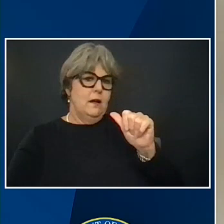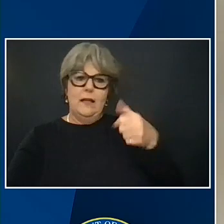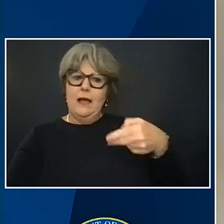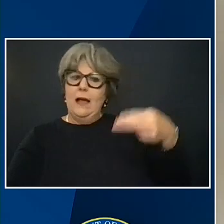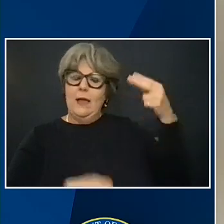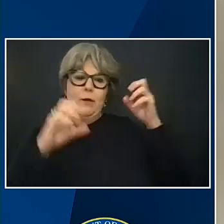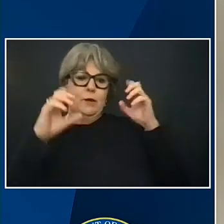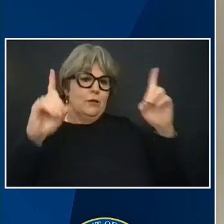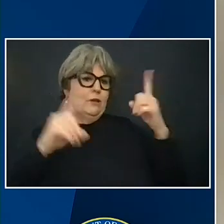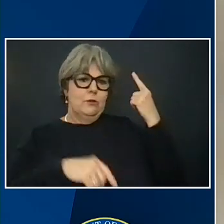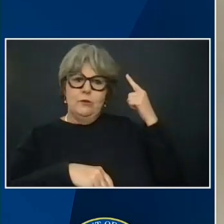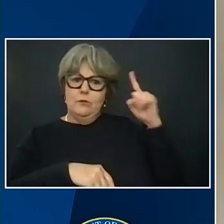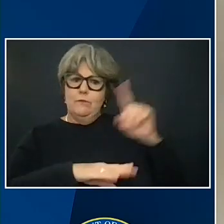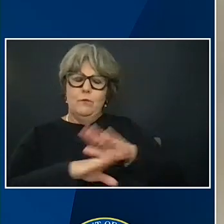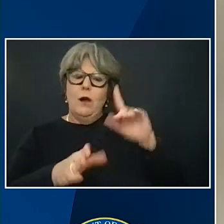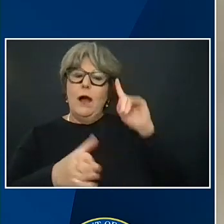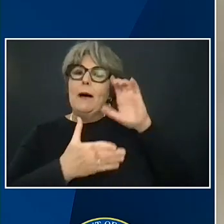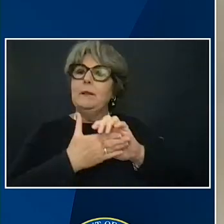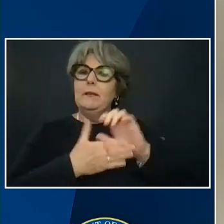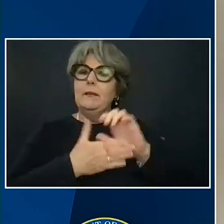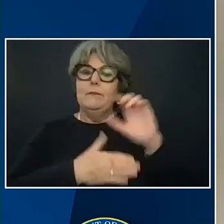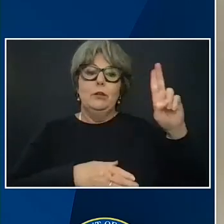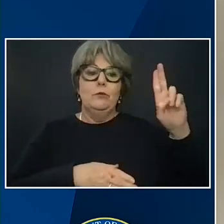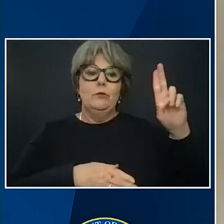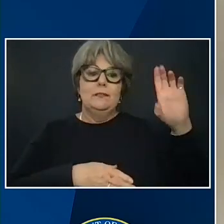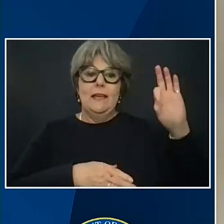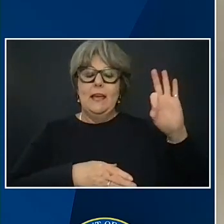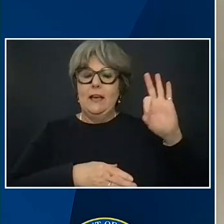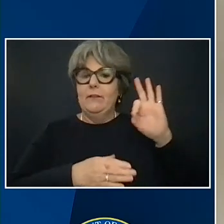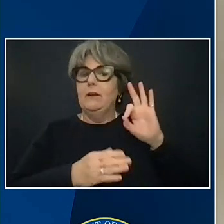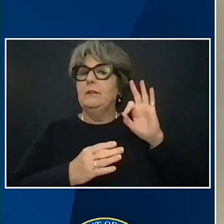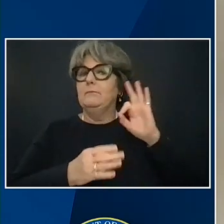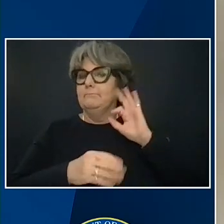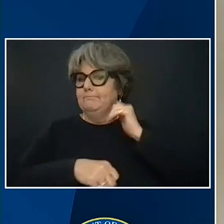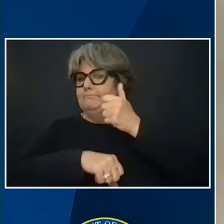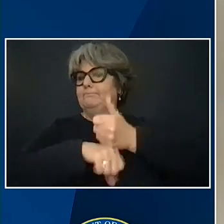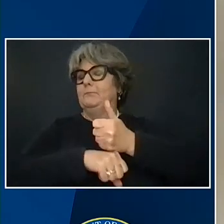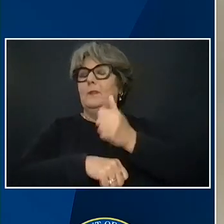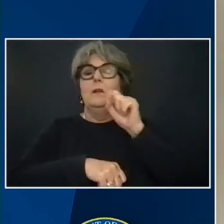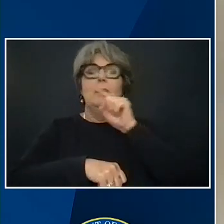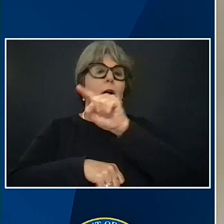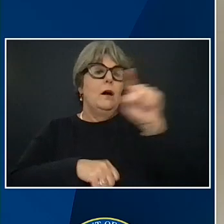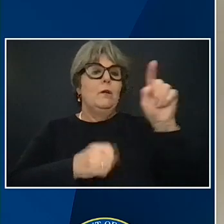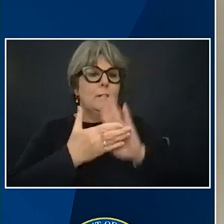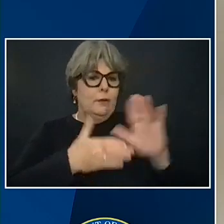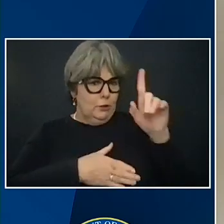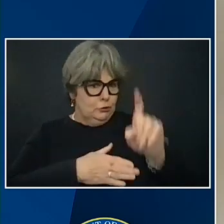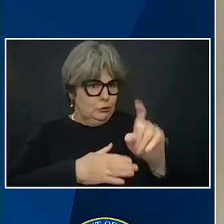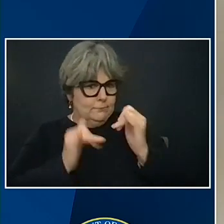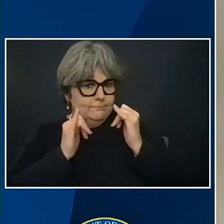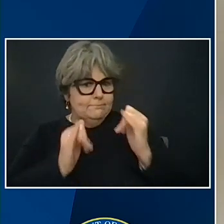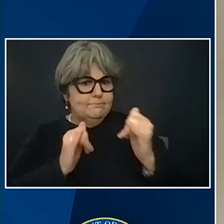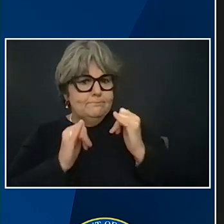I believe that if UCF can implement an opt-in program, every other college should be able to too. Frankly, I'm proud and thankful.